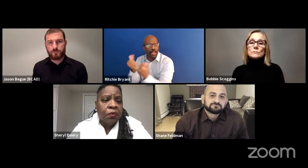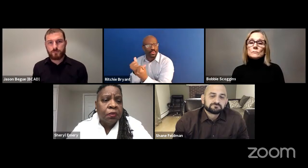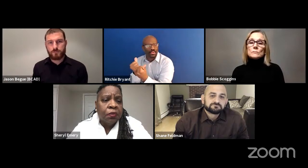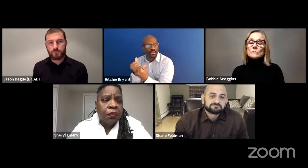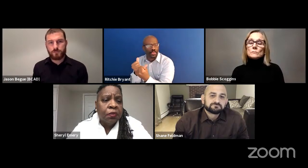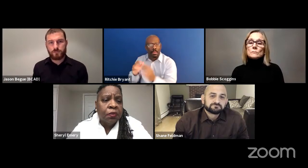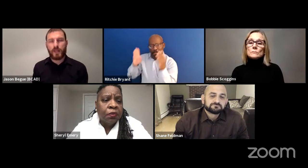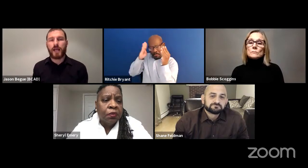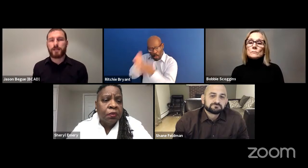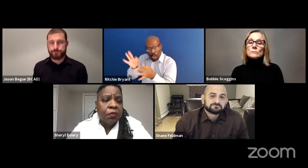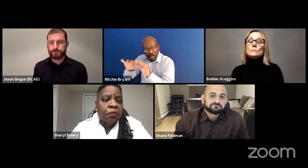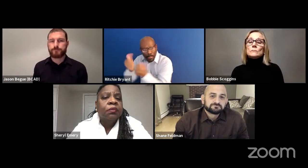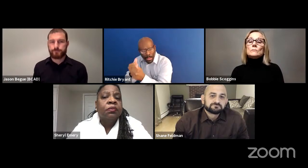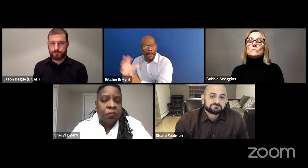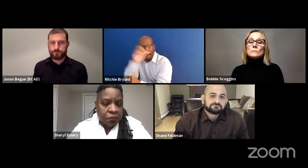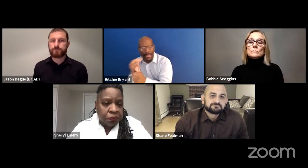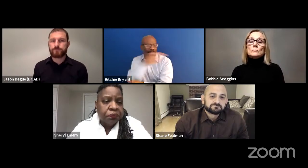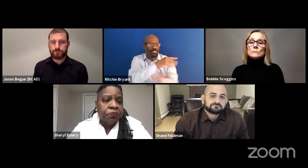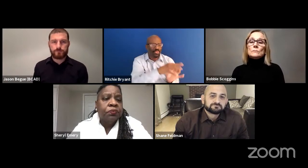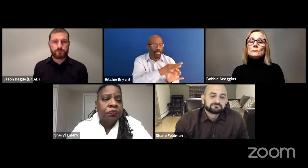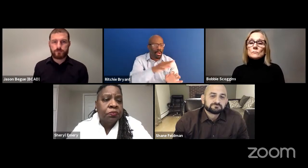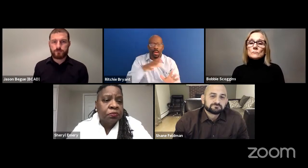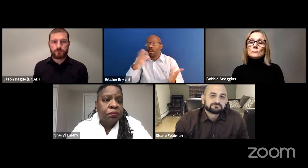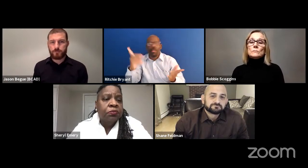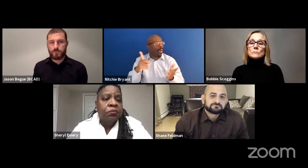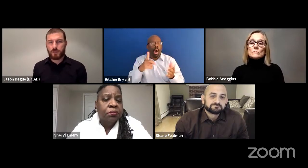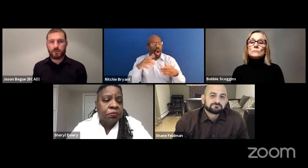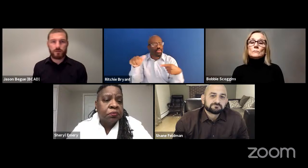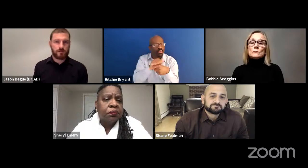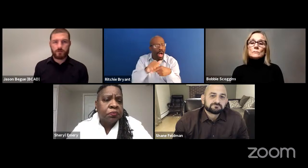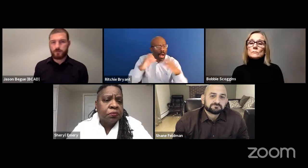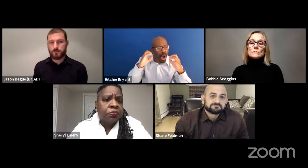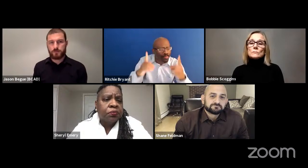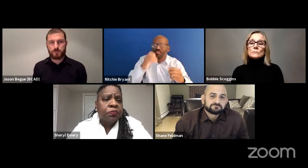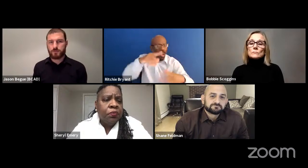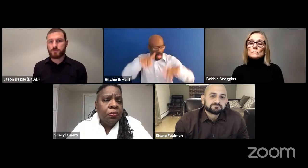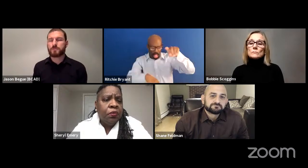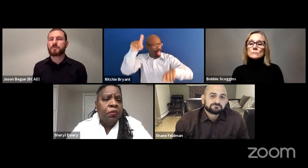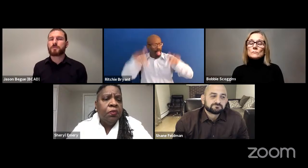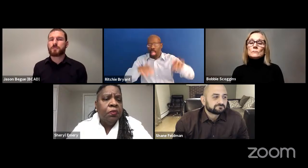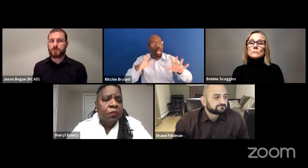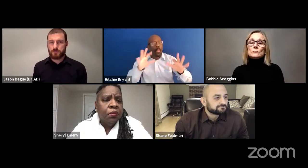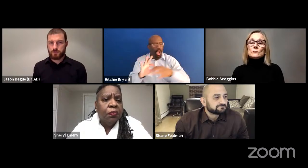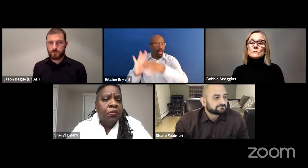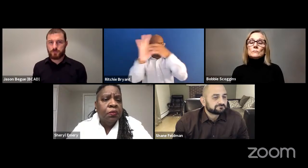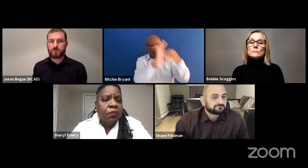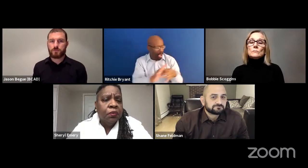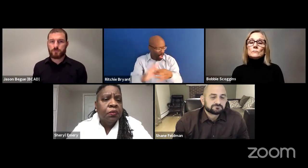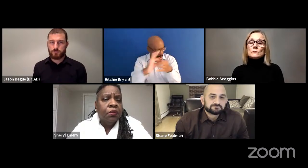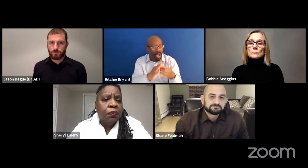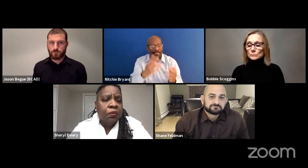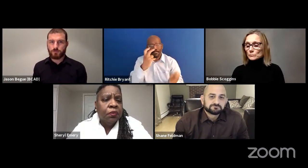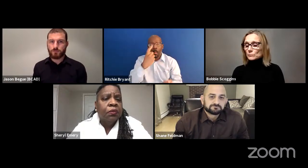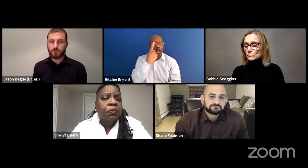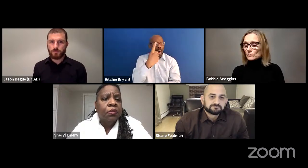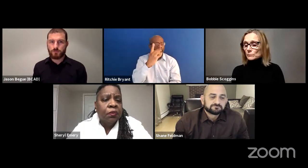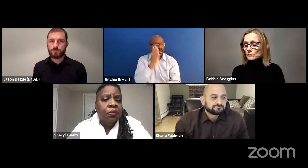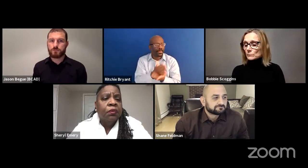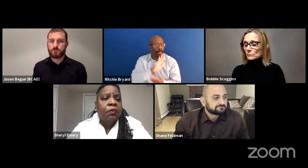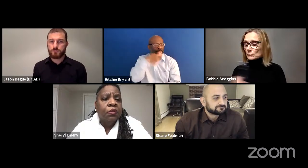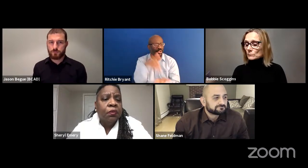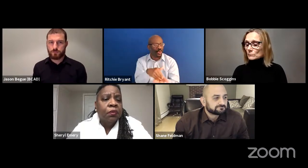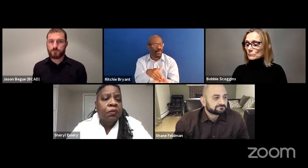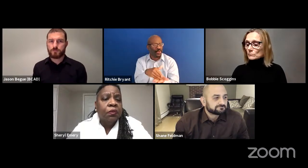focus on one area more than another. If you focus too much on the training of interpreters,